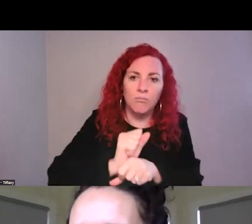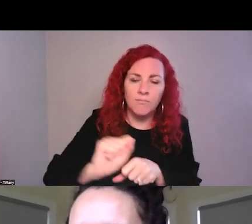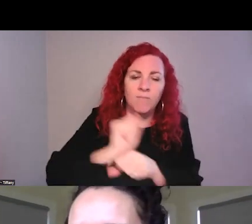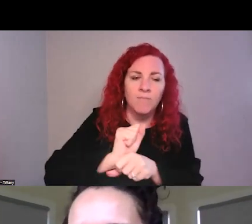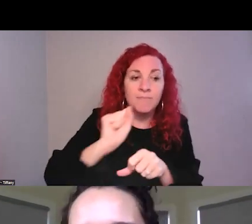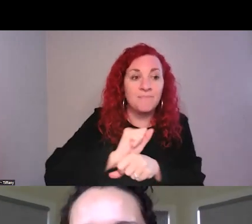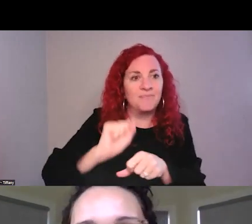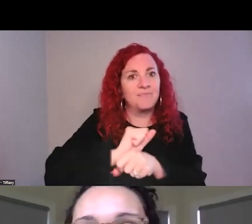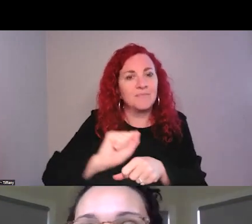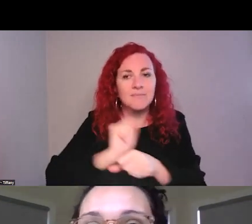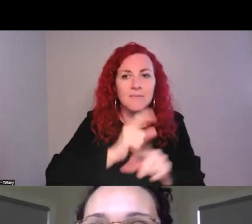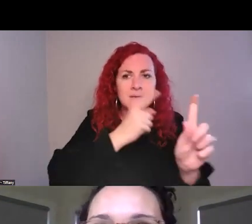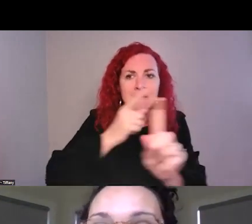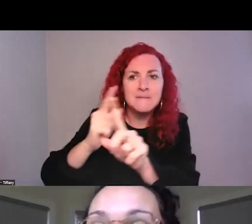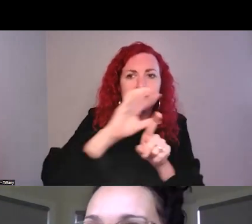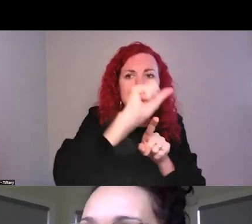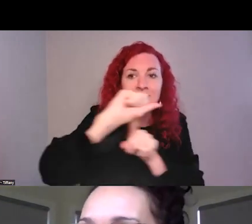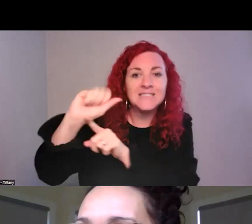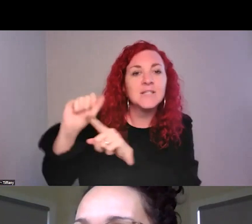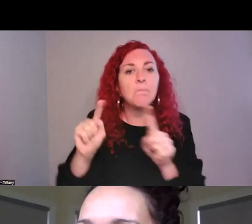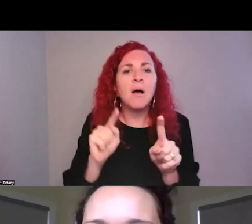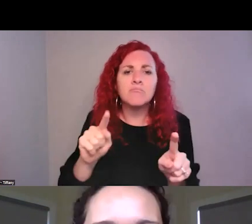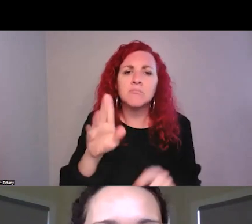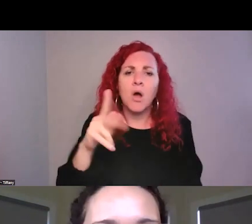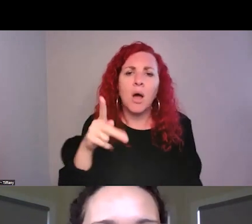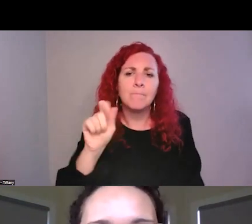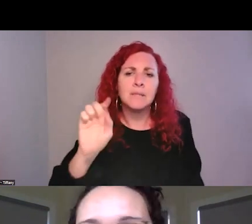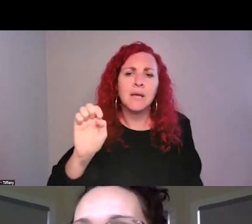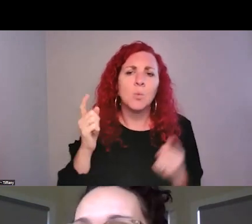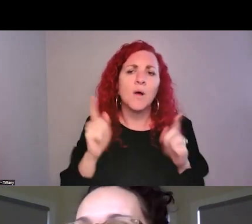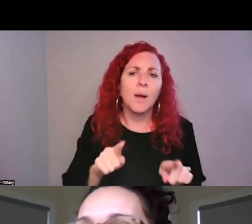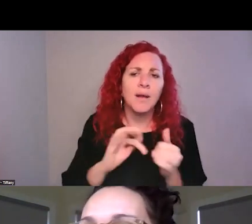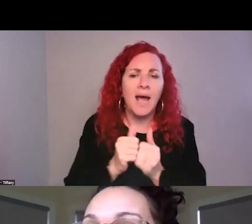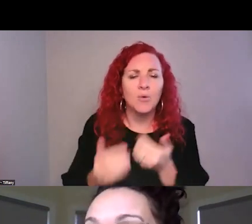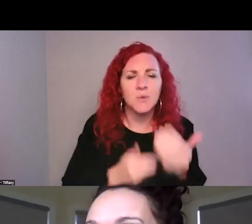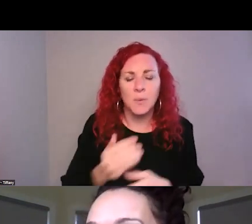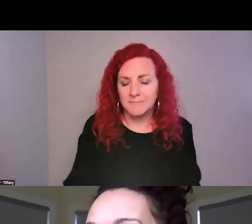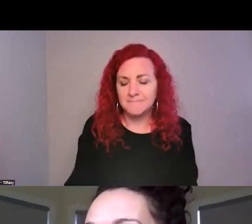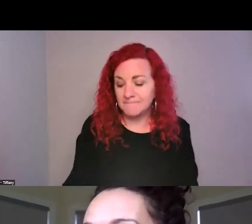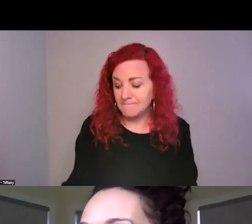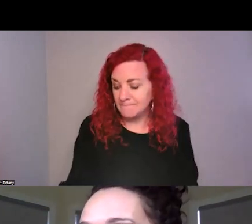AND WE ARE GOING TO GIVE YOU AN UPDATE ON HOW WE GOT HERE.